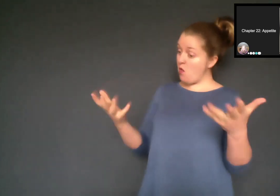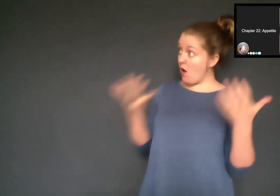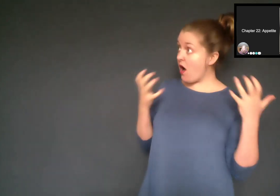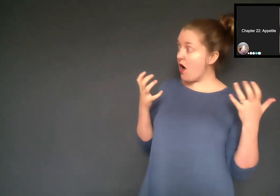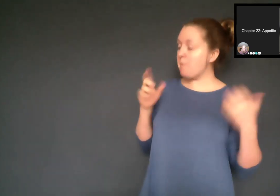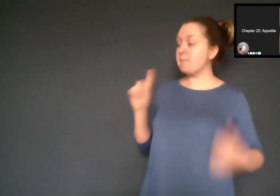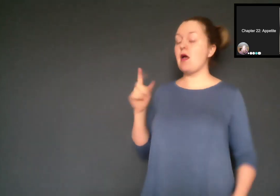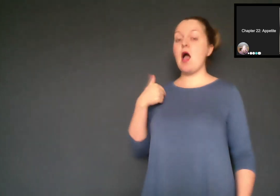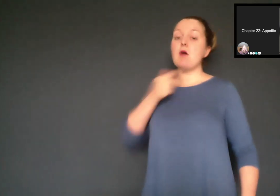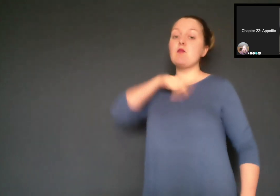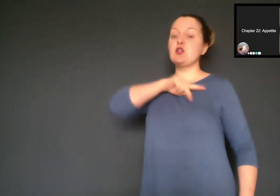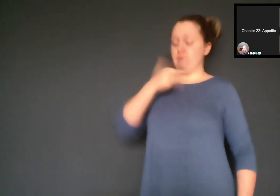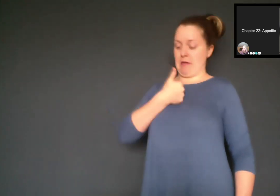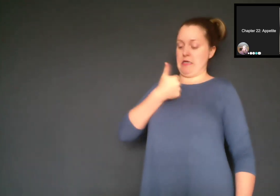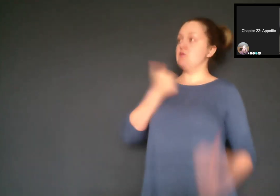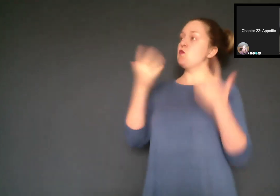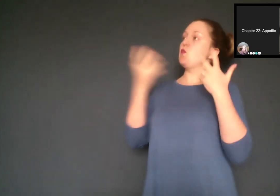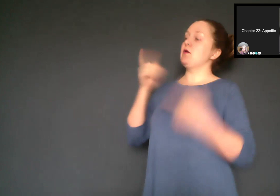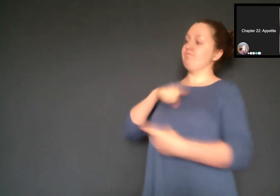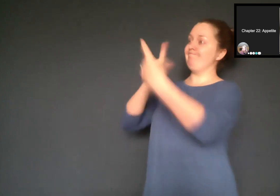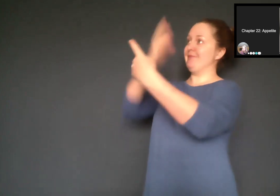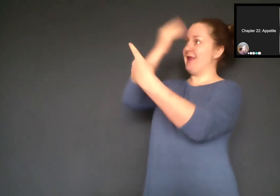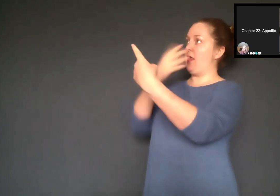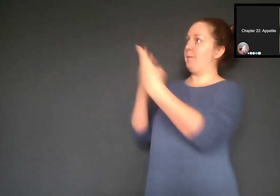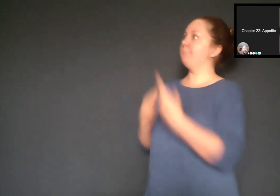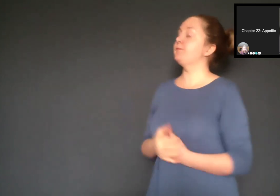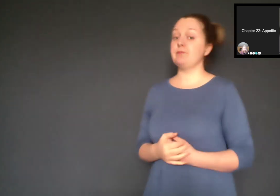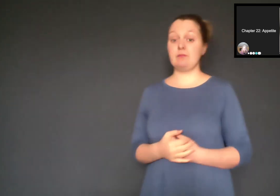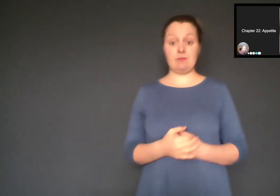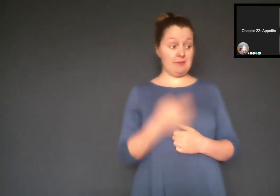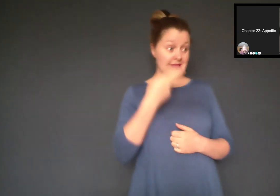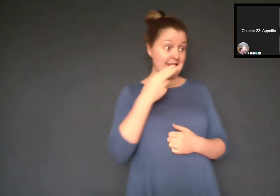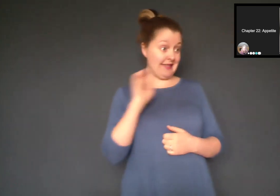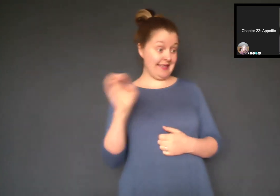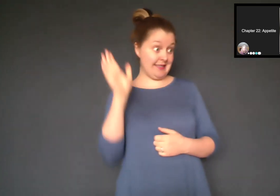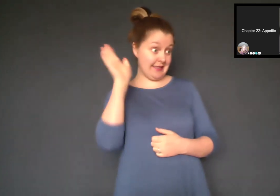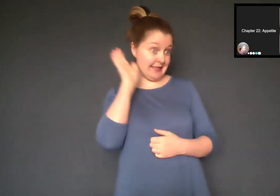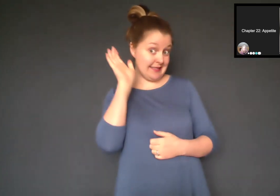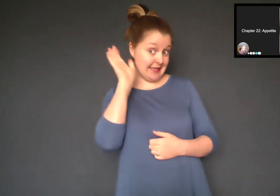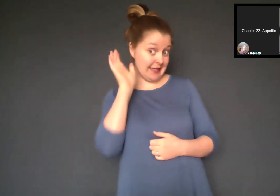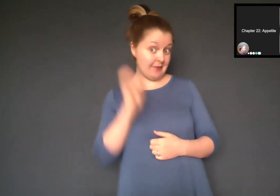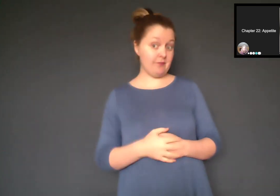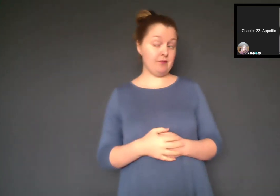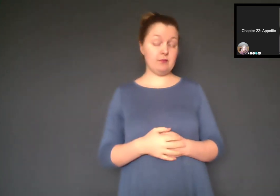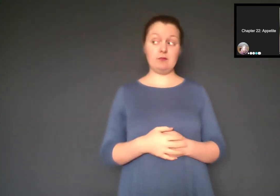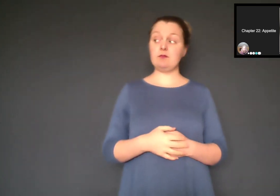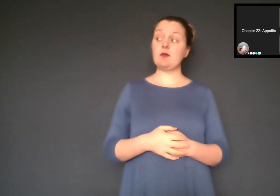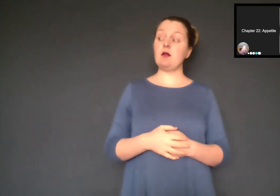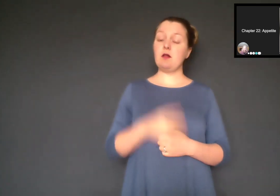to tell him about them personally he's listening richter said glancing back toward the house harvey